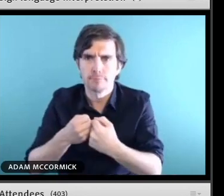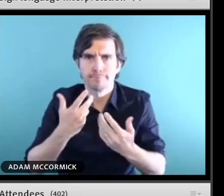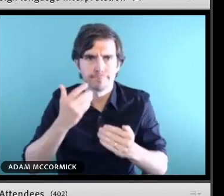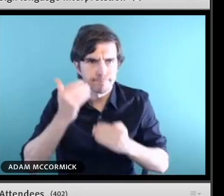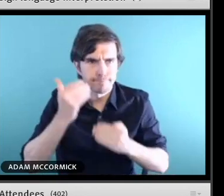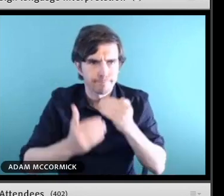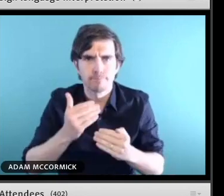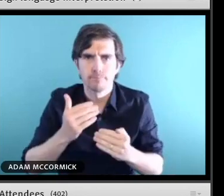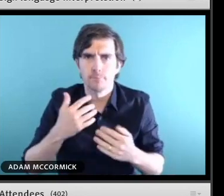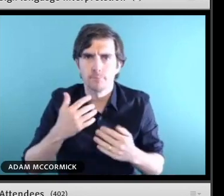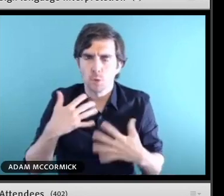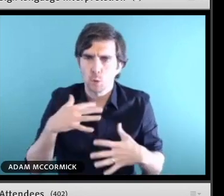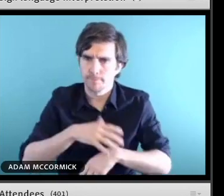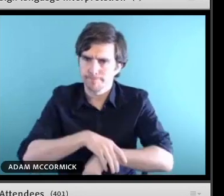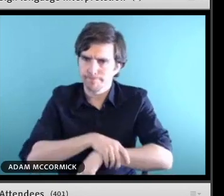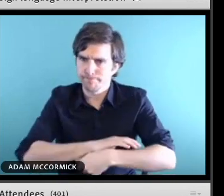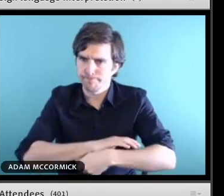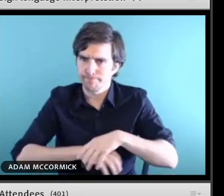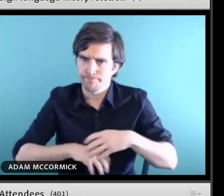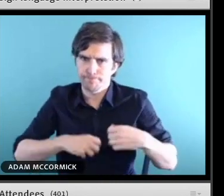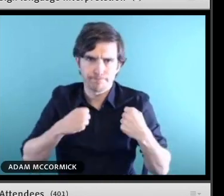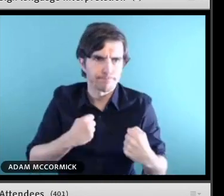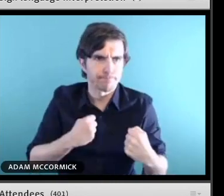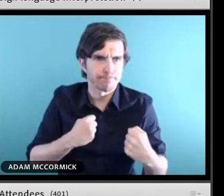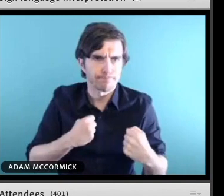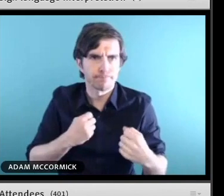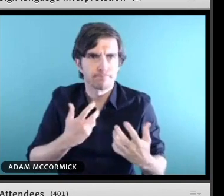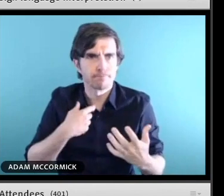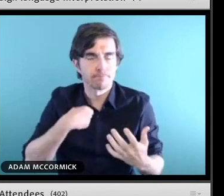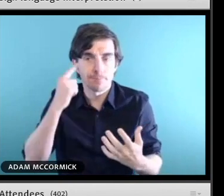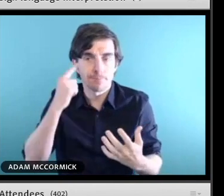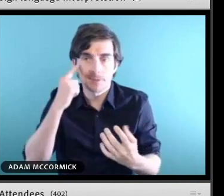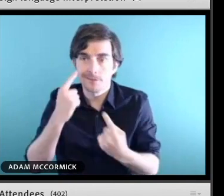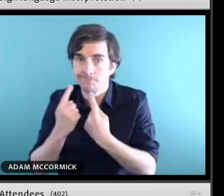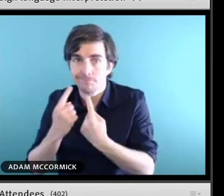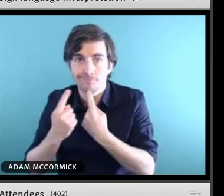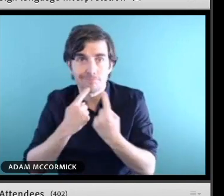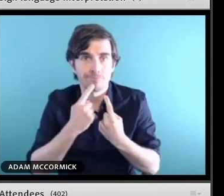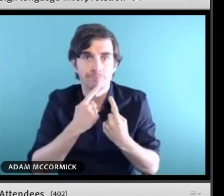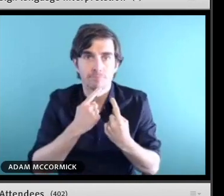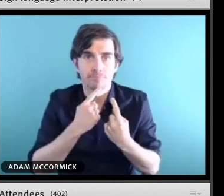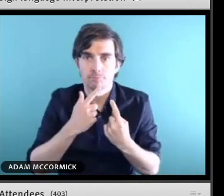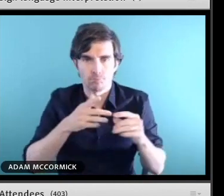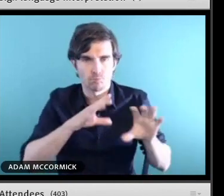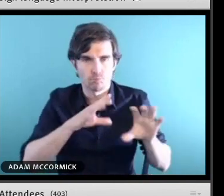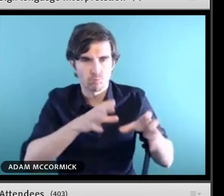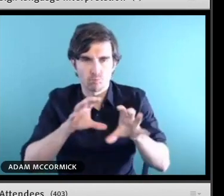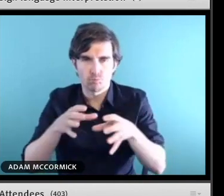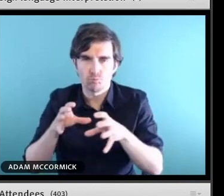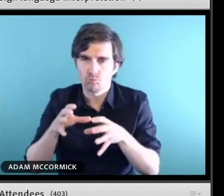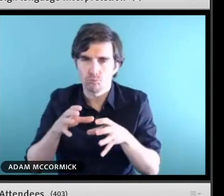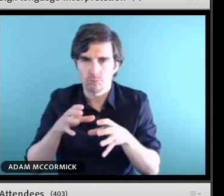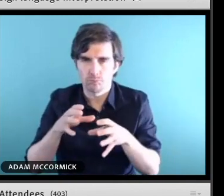it will be great to hear more from you about the process around this document and what